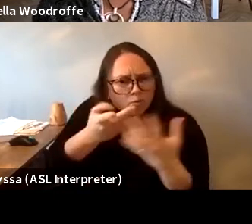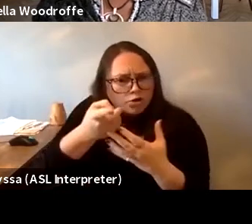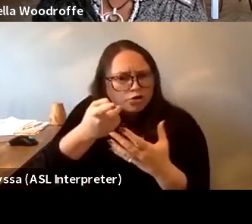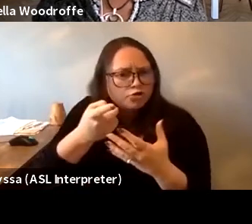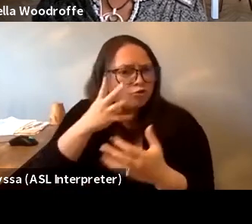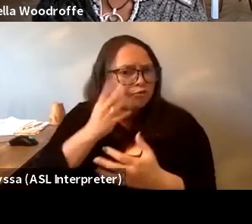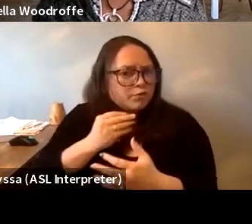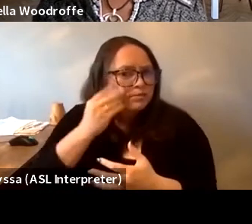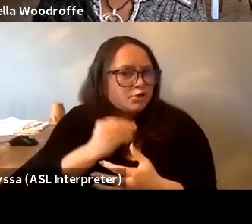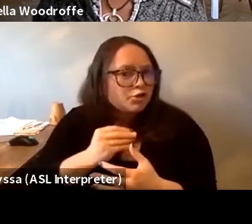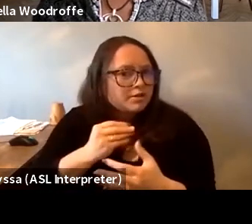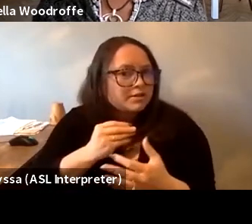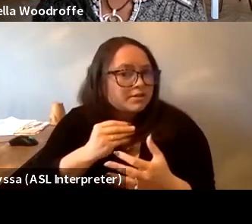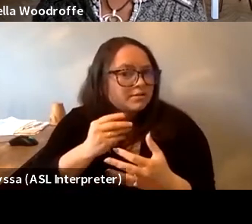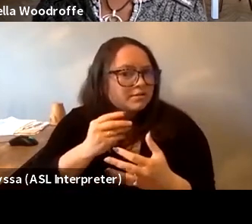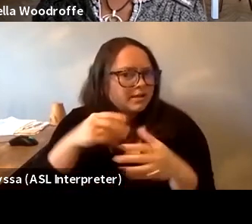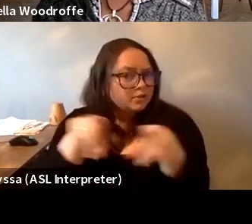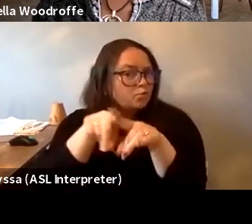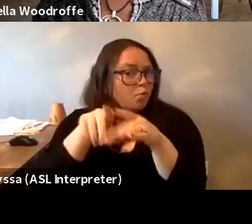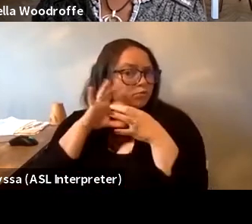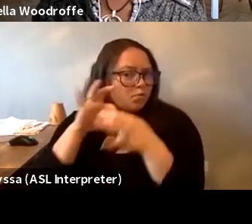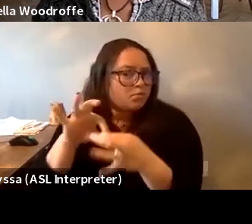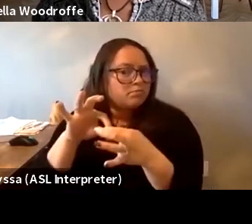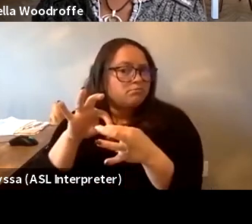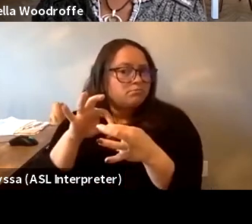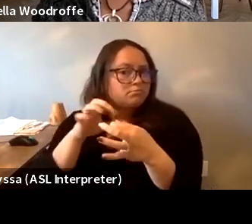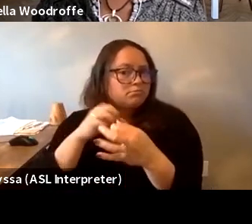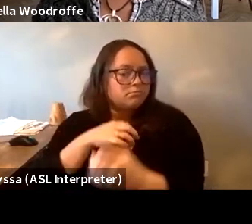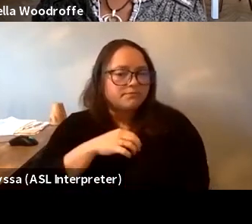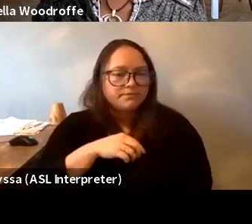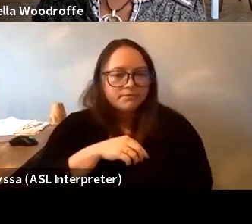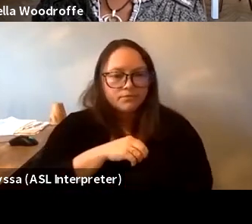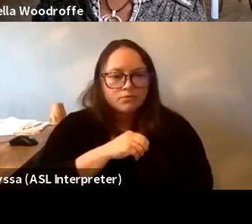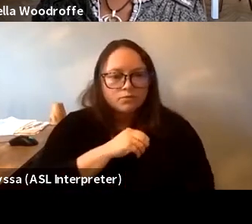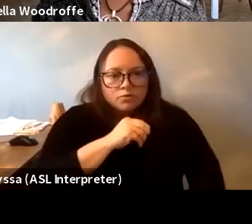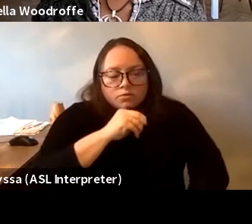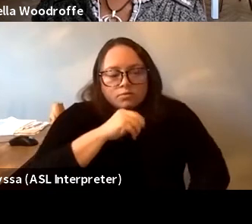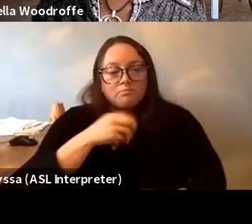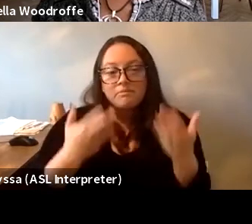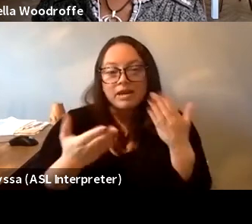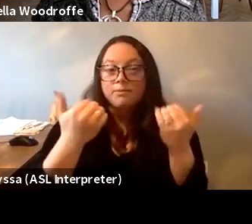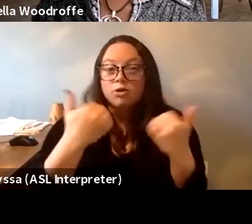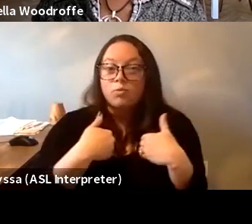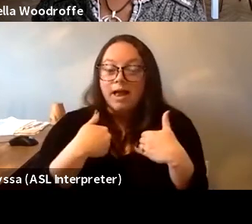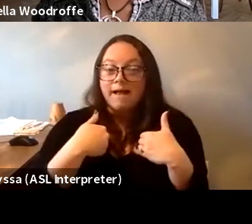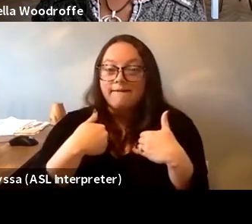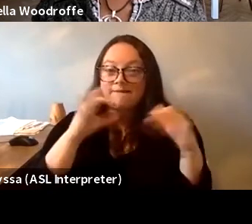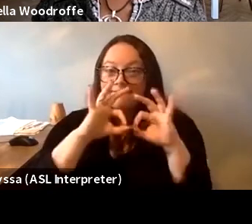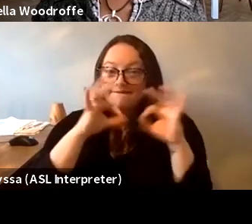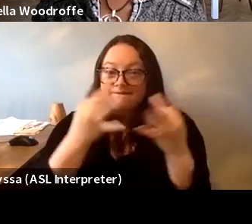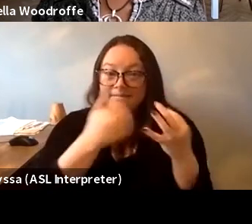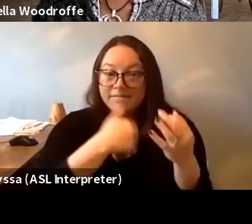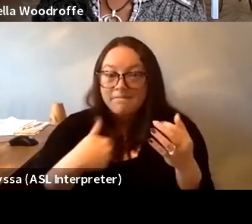It's like a connection, it's like, or maybe you have a relative that was also on the same spectrum, or other